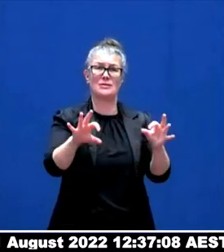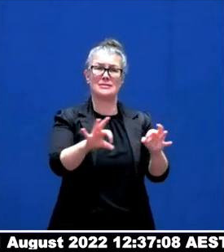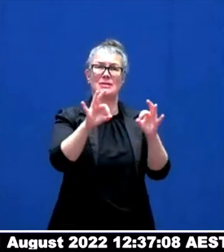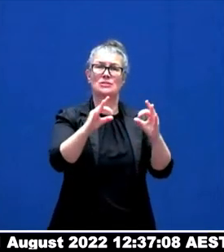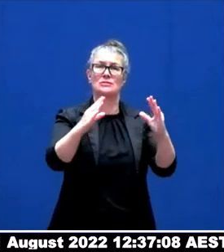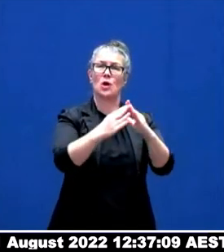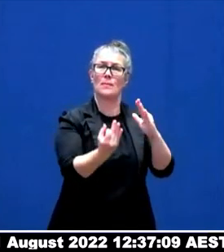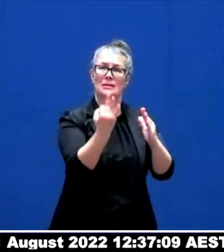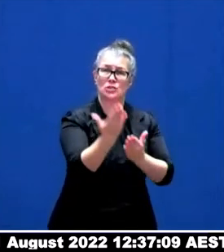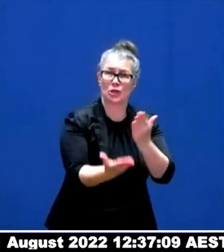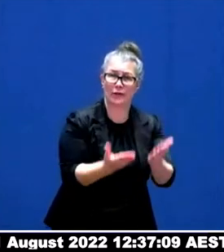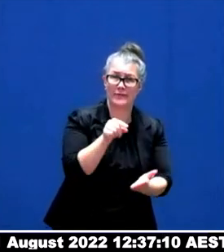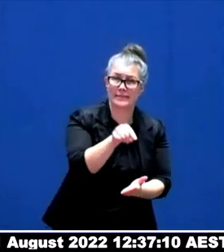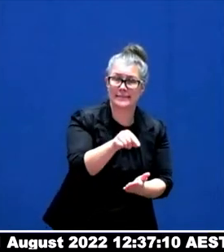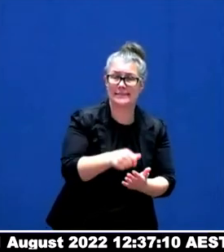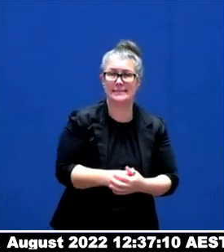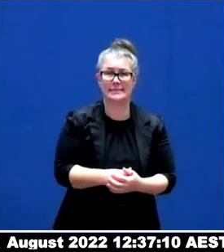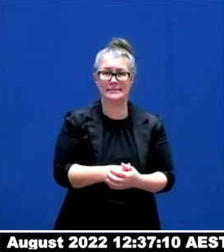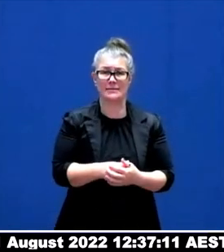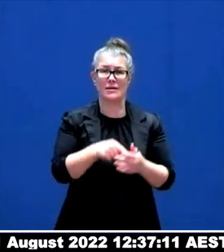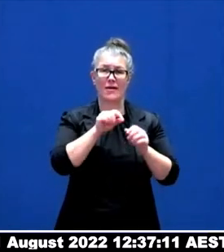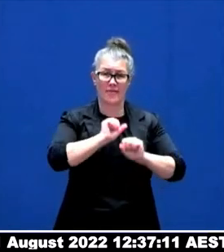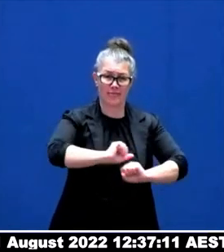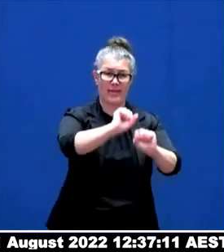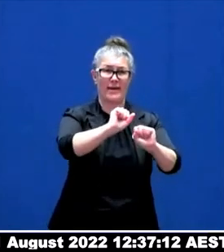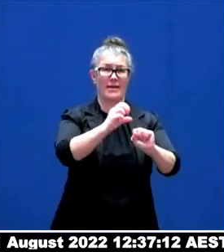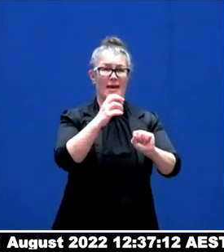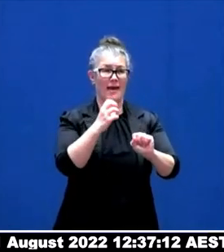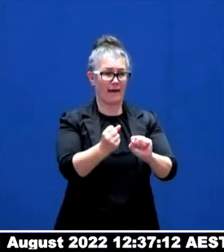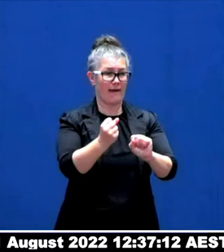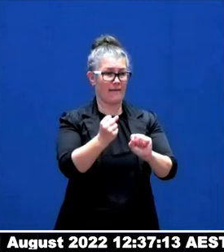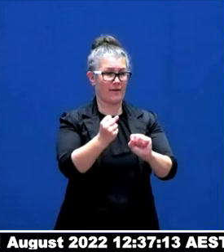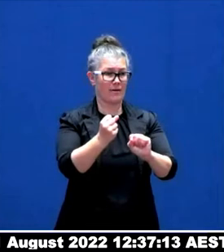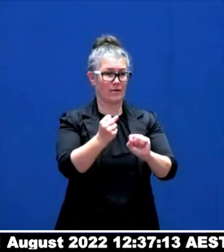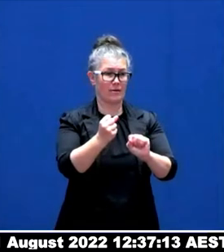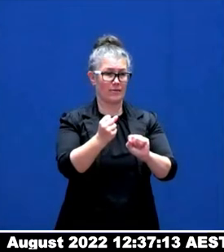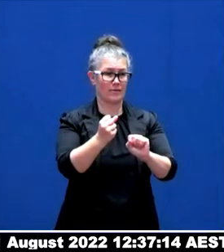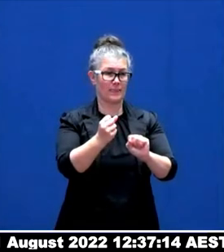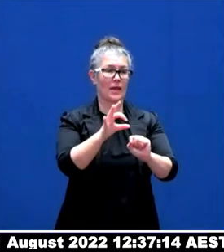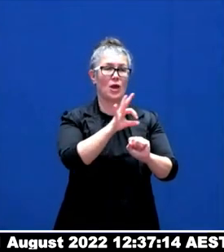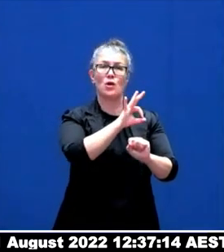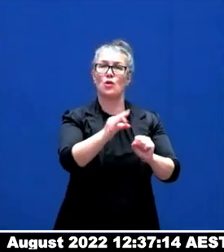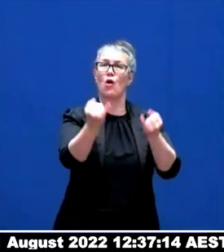So they absolutely - they operate a no wrong door principle, so if anyone approaches a